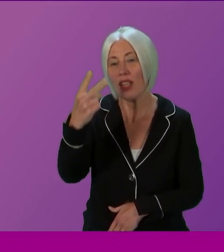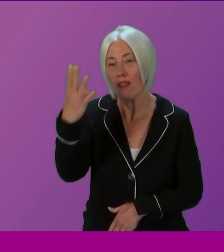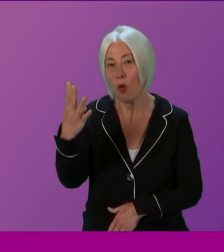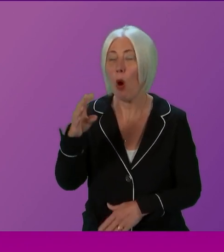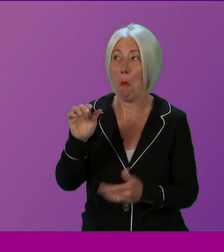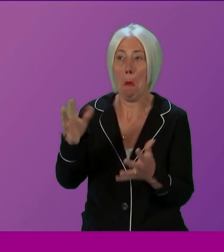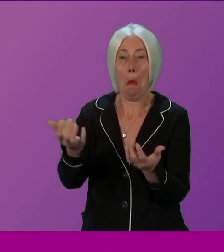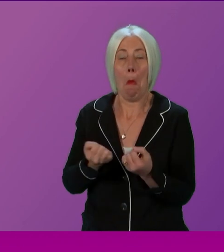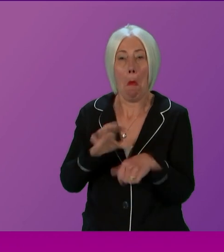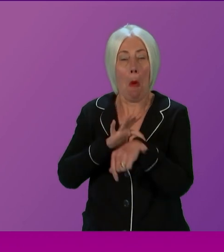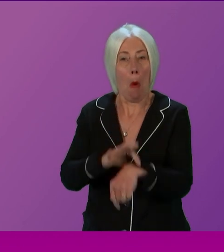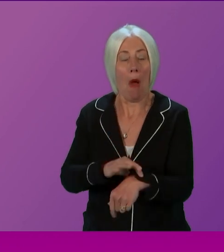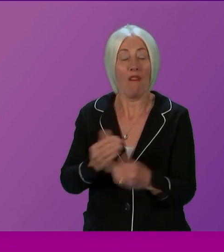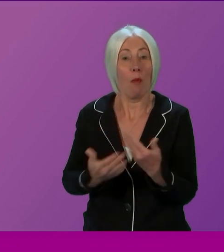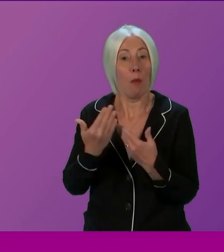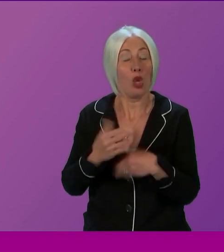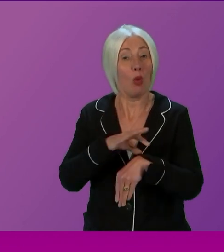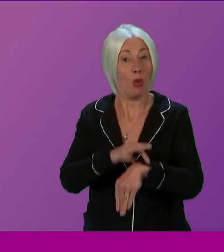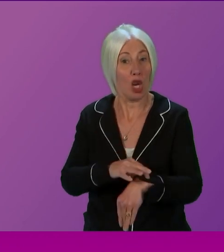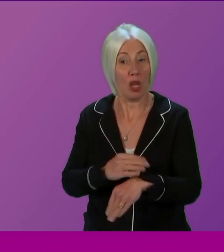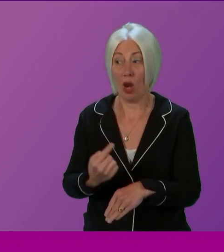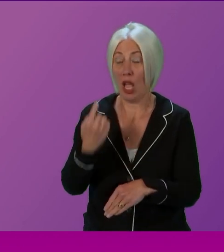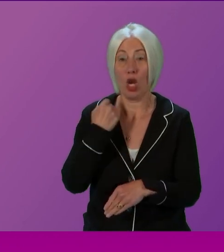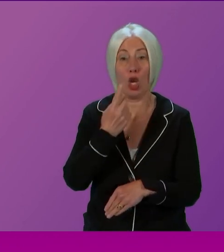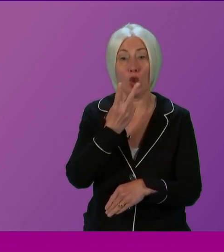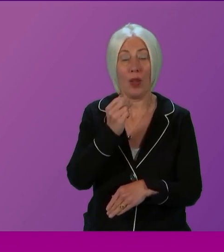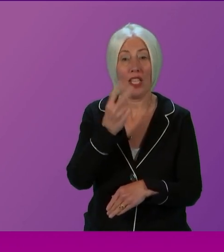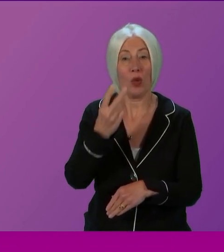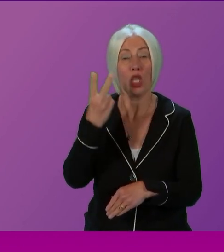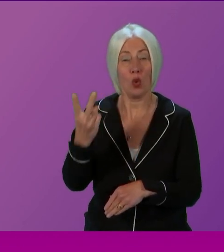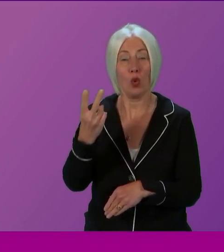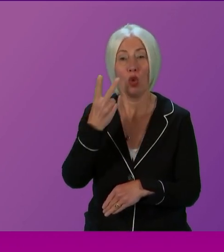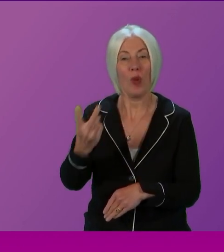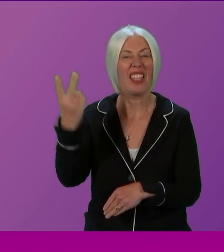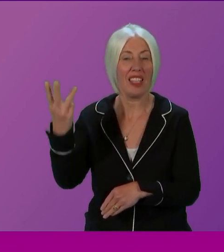apprenticeship by the end of quarter 3 of 2022-23. Scotland’s apprenticeships